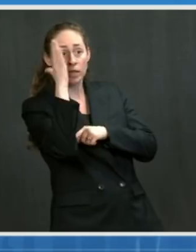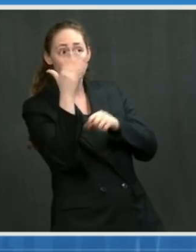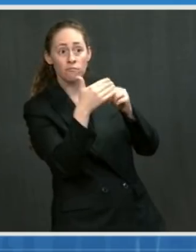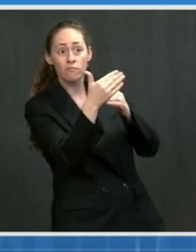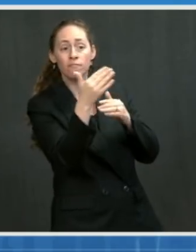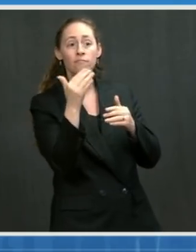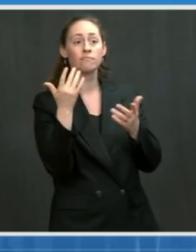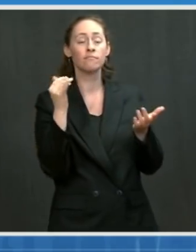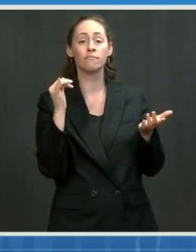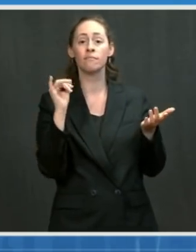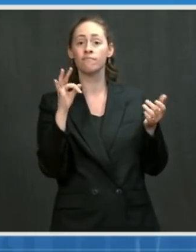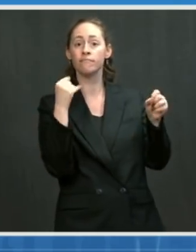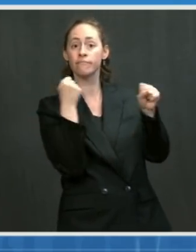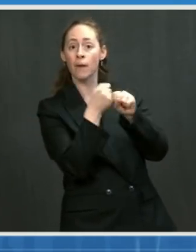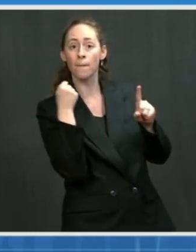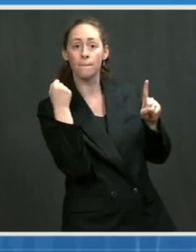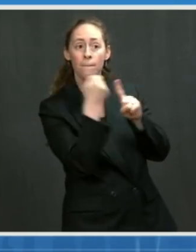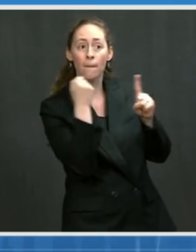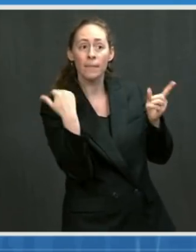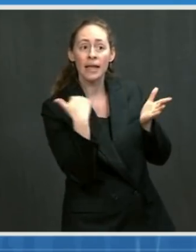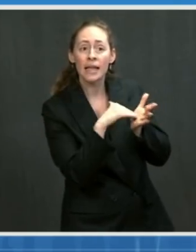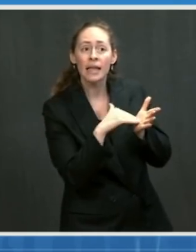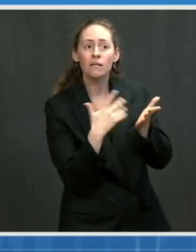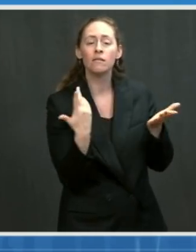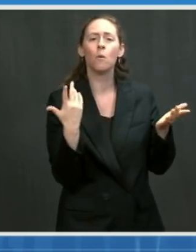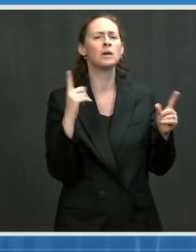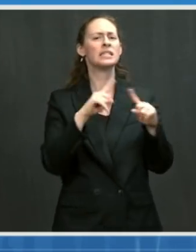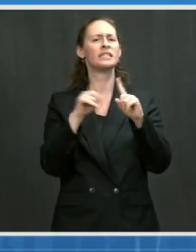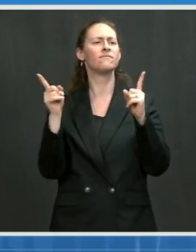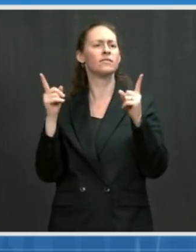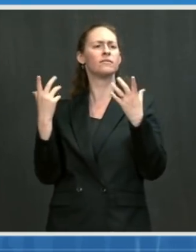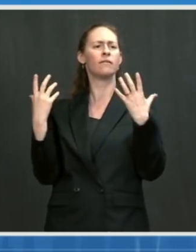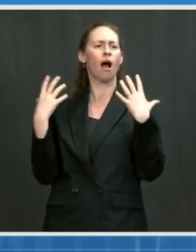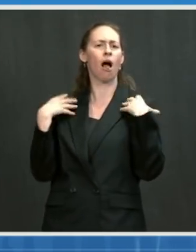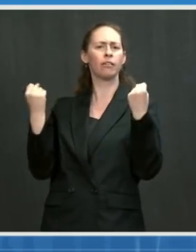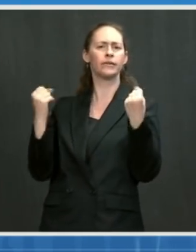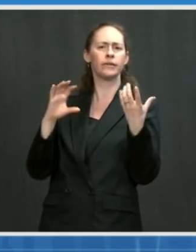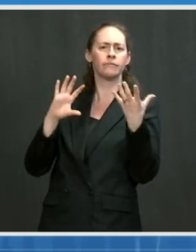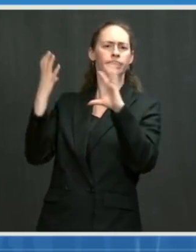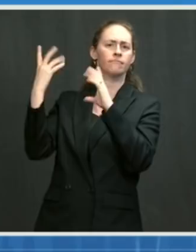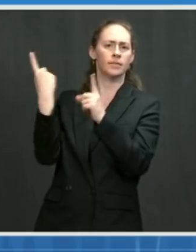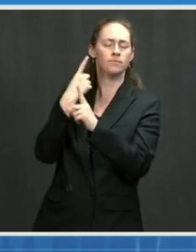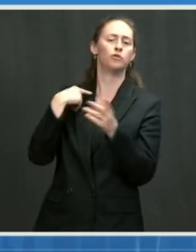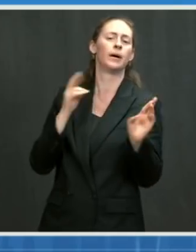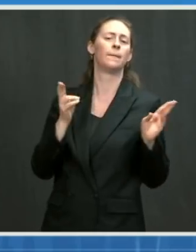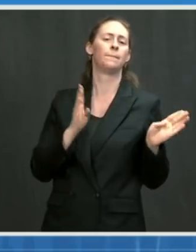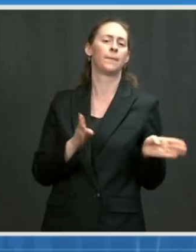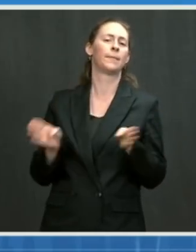BILLION TO BUILD A PUBLIC HEALTH WORKFORCE FOR THE FUTURE THOUGH MANY THREATS INCREASED IN